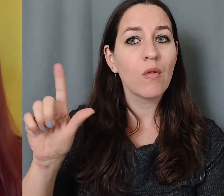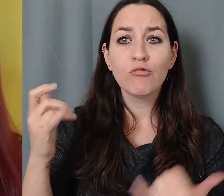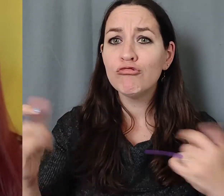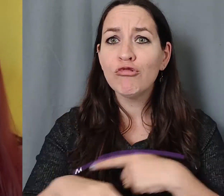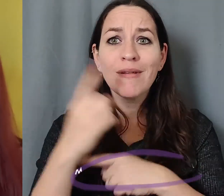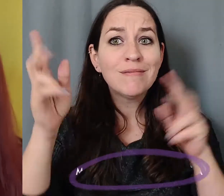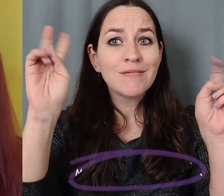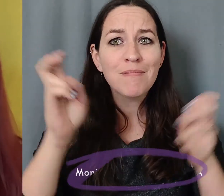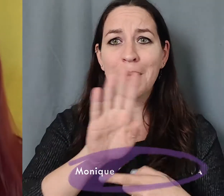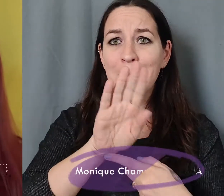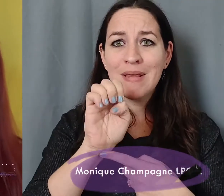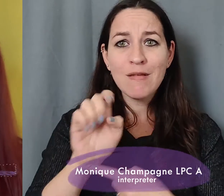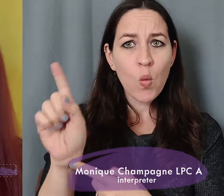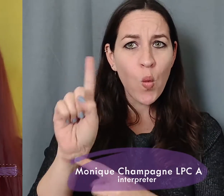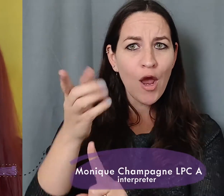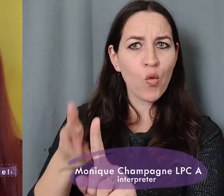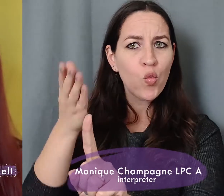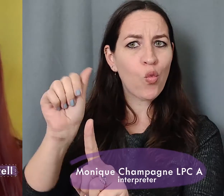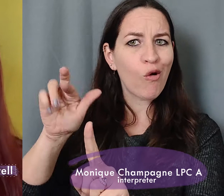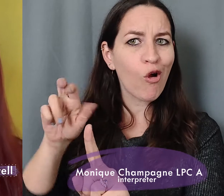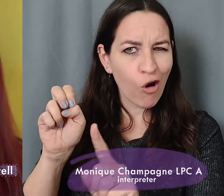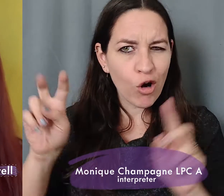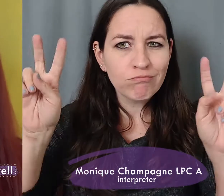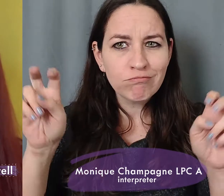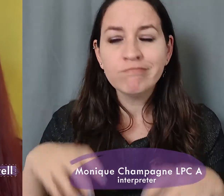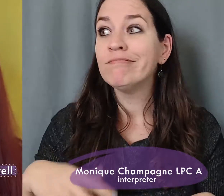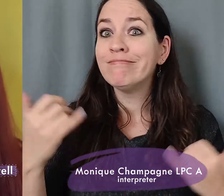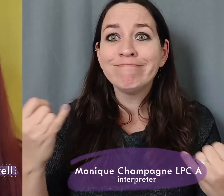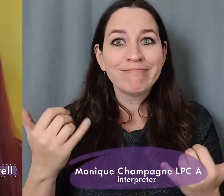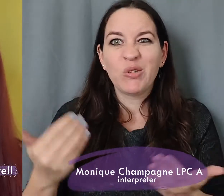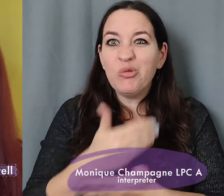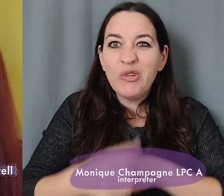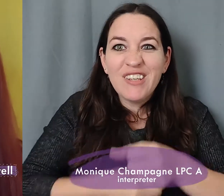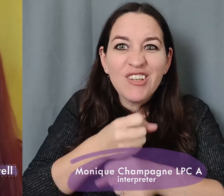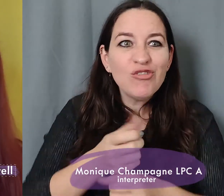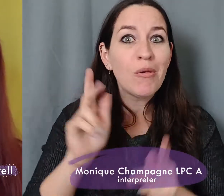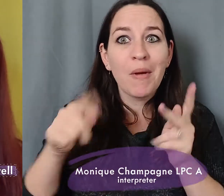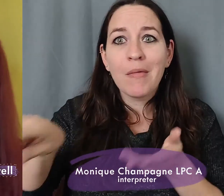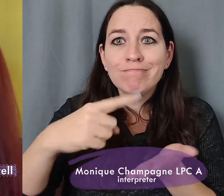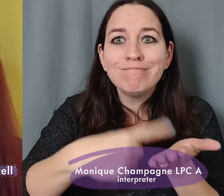So, it's the New Year. People are talking about goals. People are talking about resolutions, intention setting, and all of the stuff that